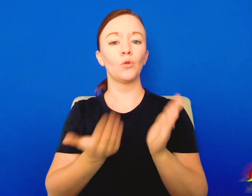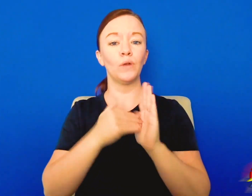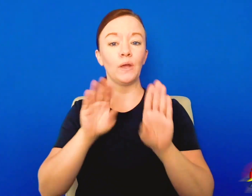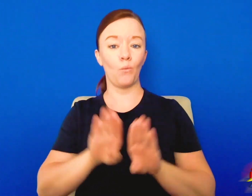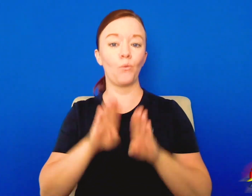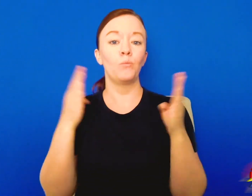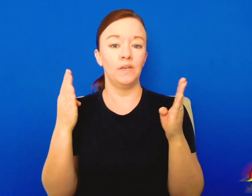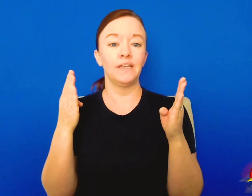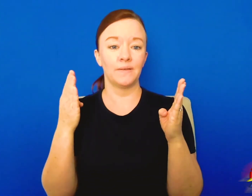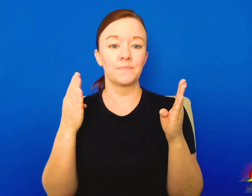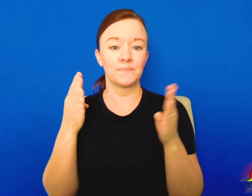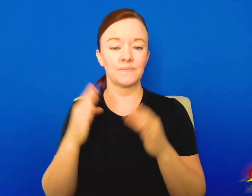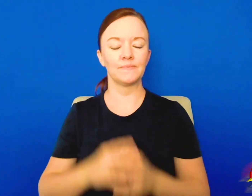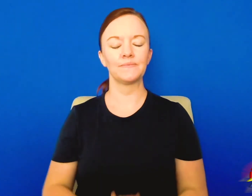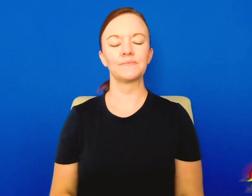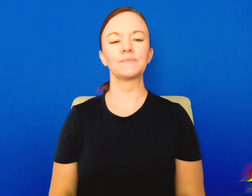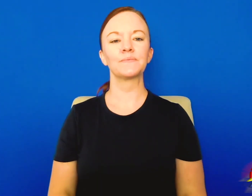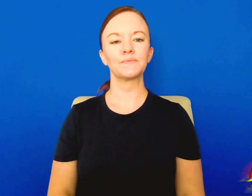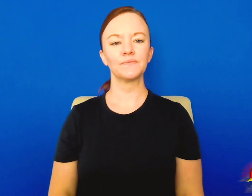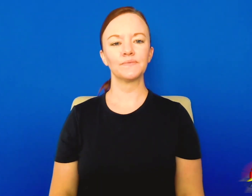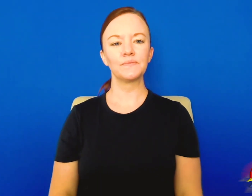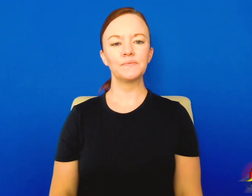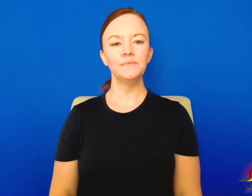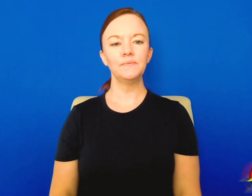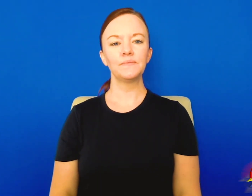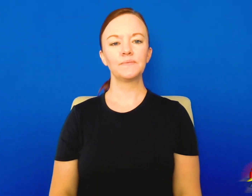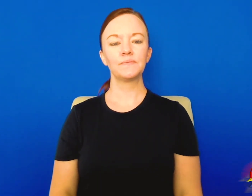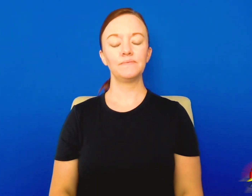SCHOOL REOPENING 8/10/2020 UPDATE